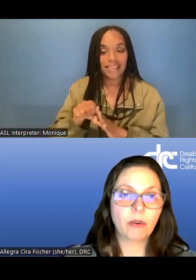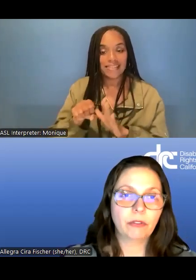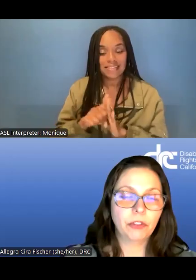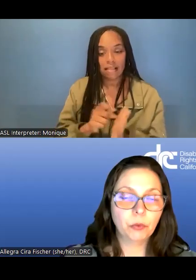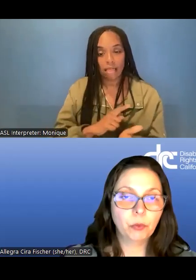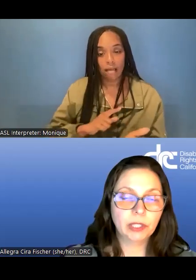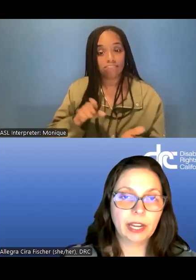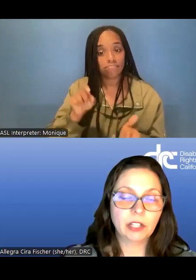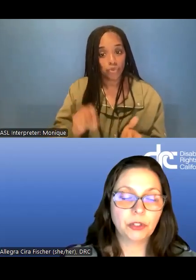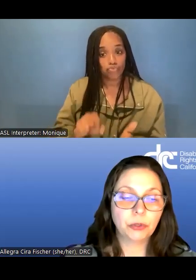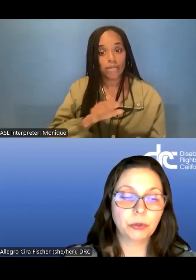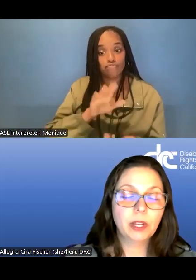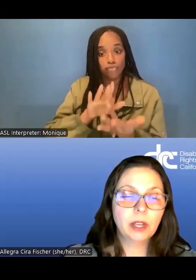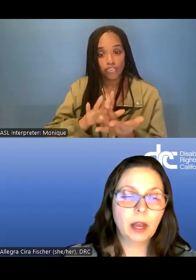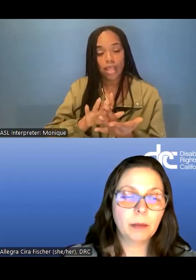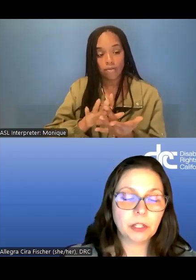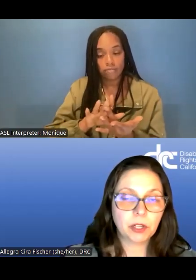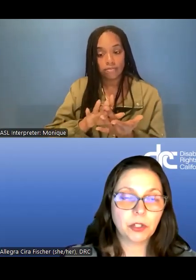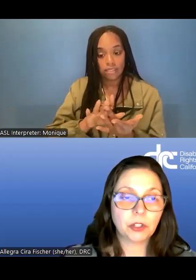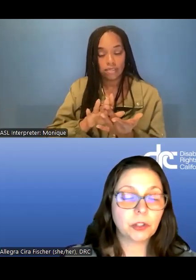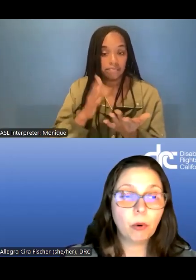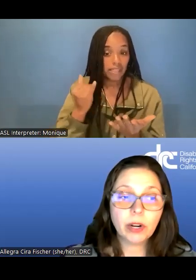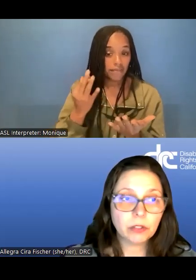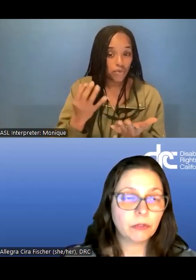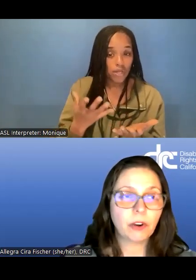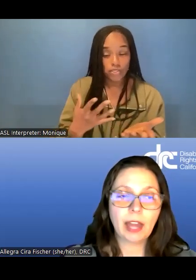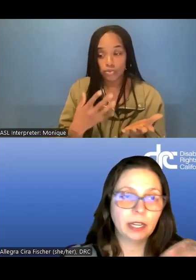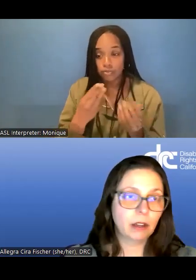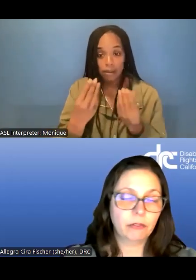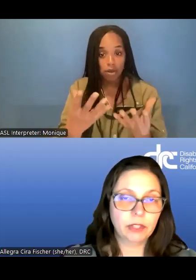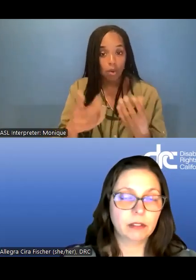if you would like to, express your support for any of these,